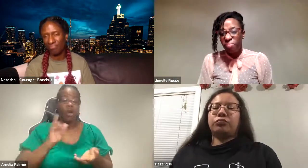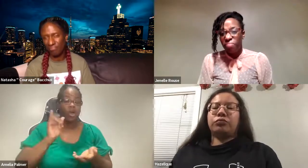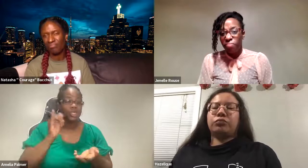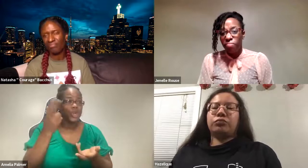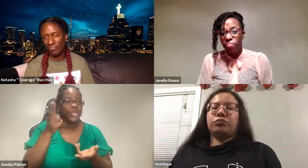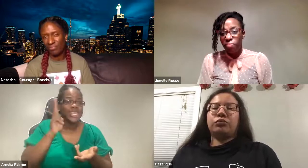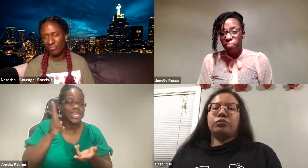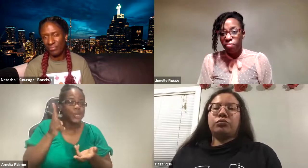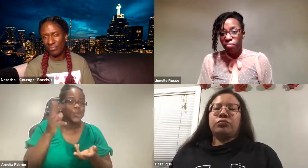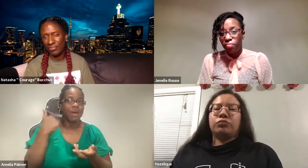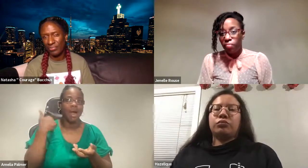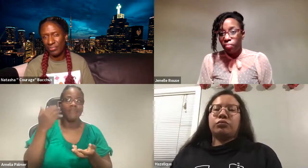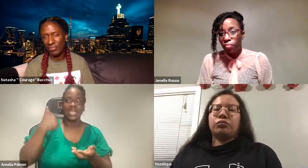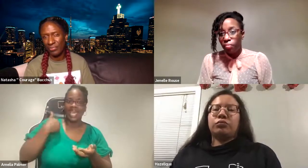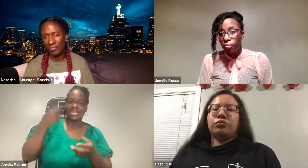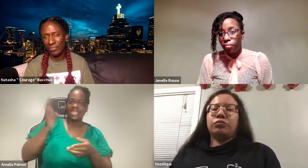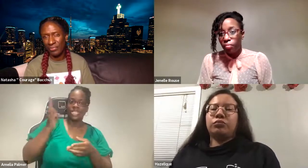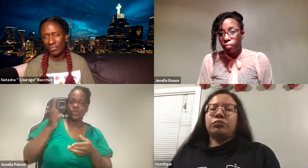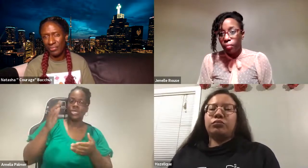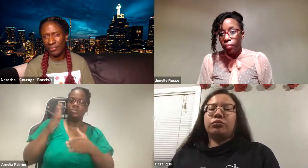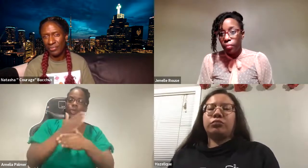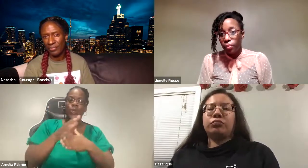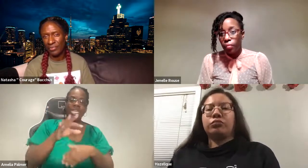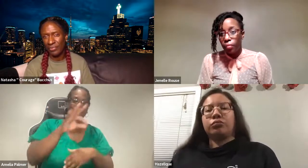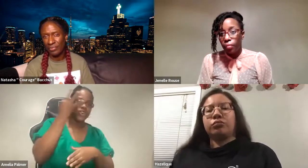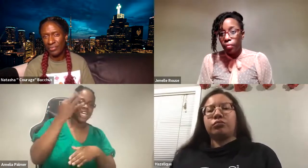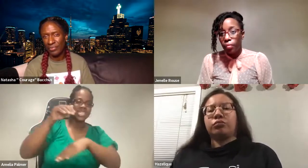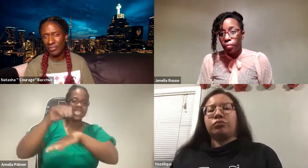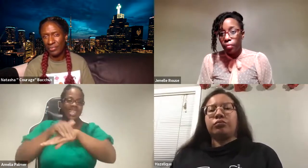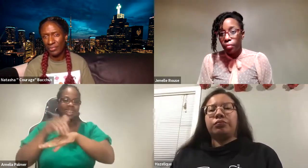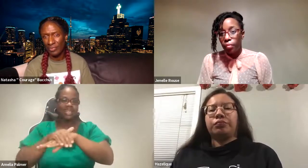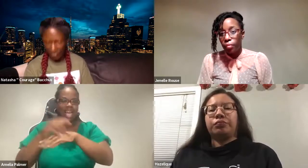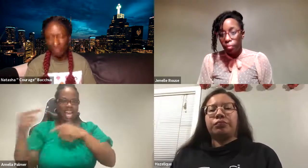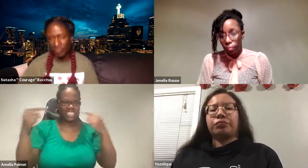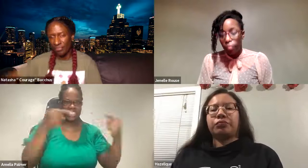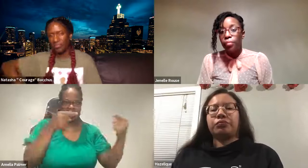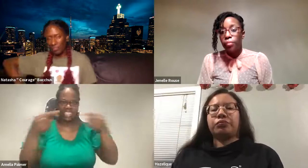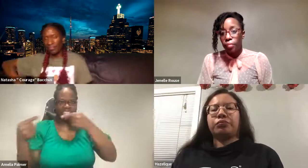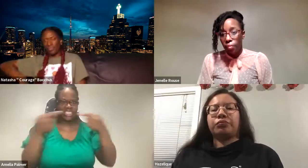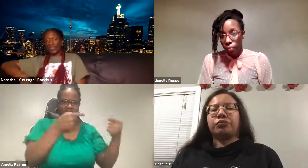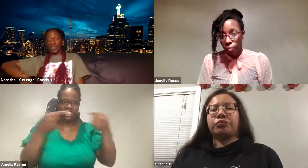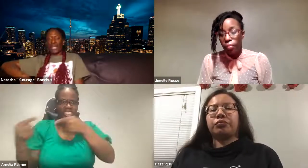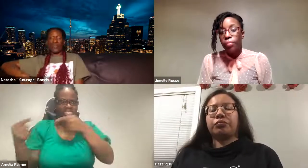bit but it's also responsibility, it's tough. canadian history in terms of french and english